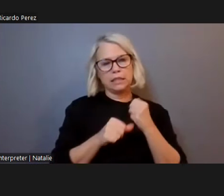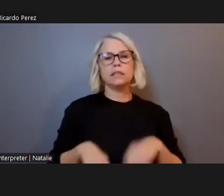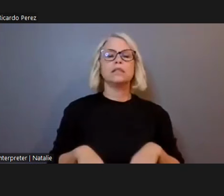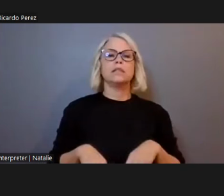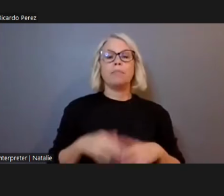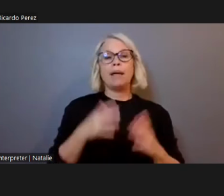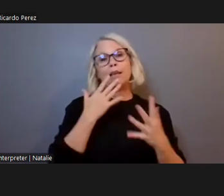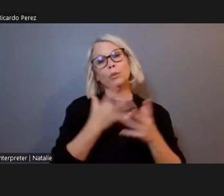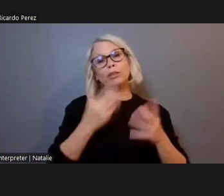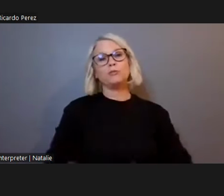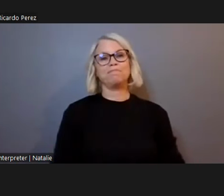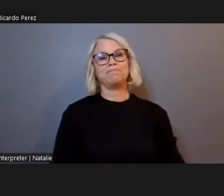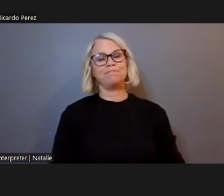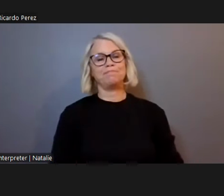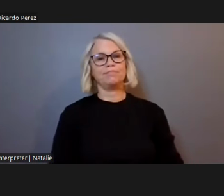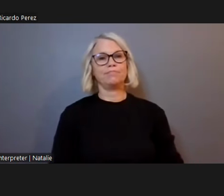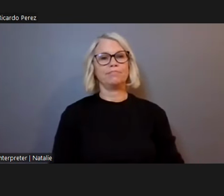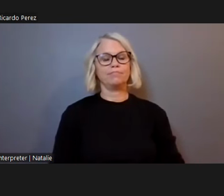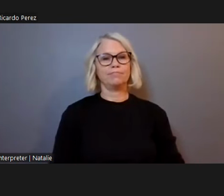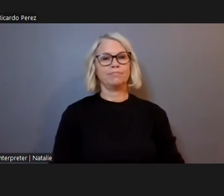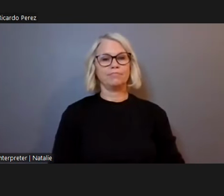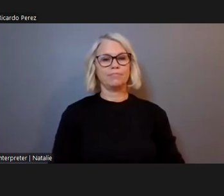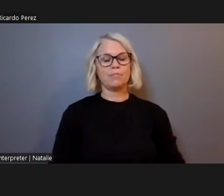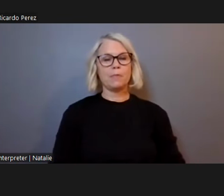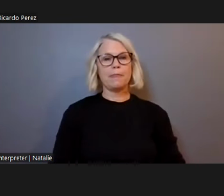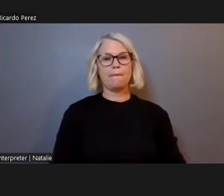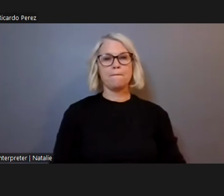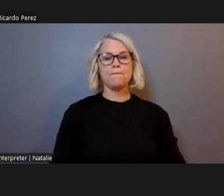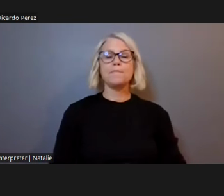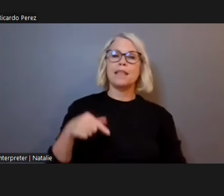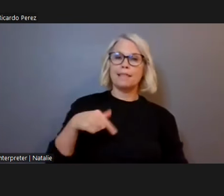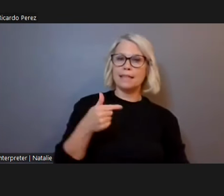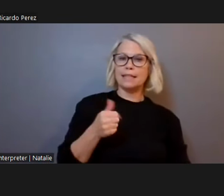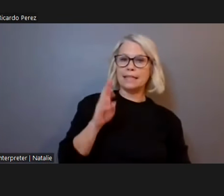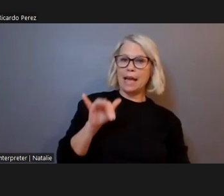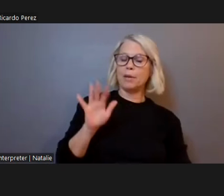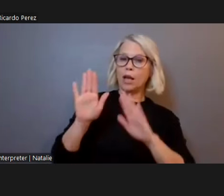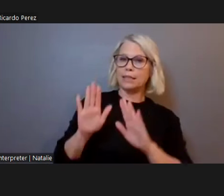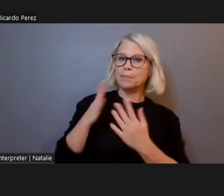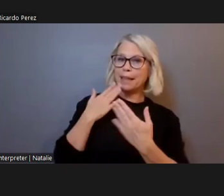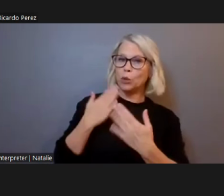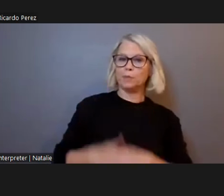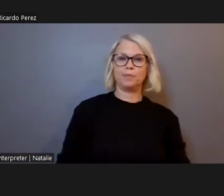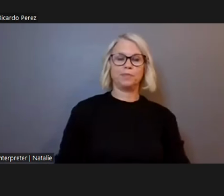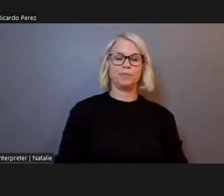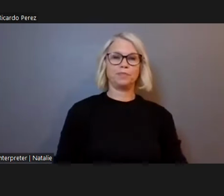Thank you so much. This is Gabby. Awesome, yes, thank you.